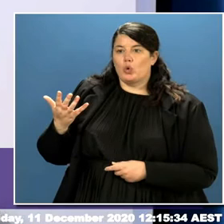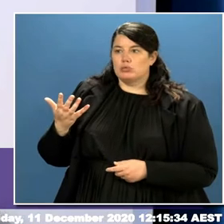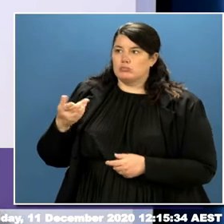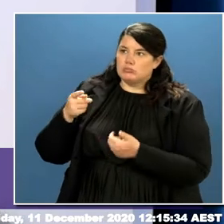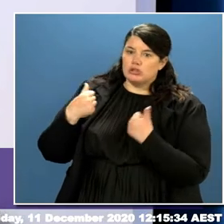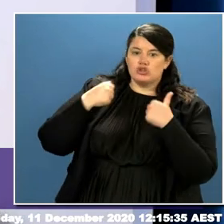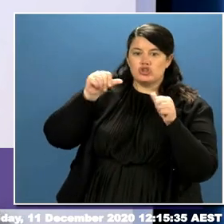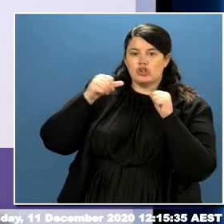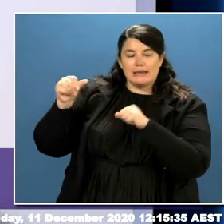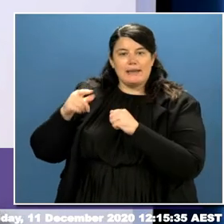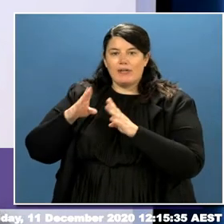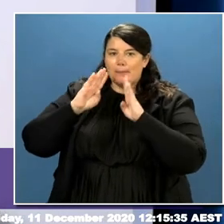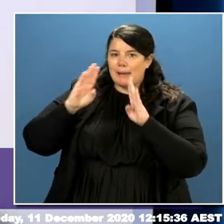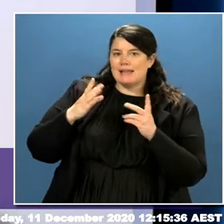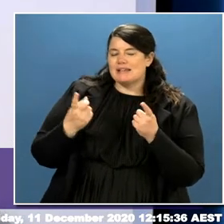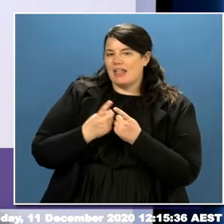these great highlights that your brother has?